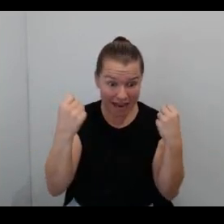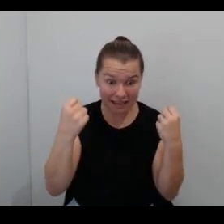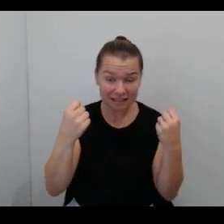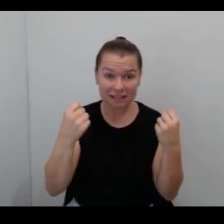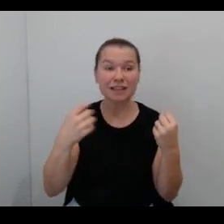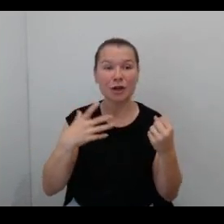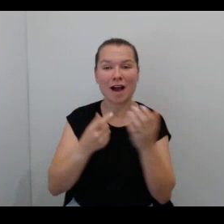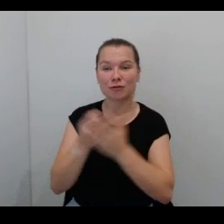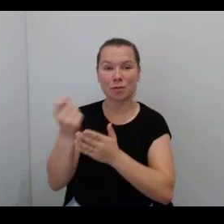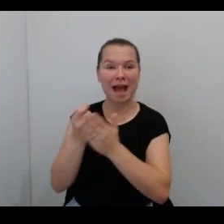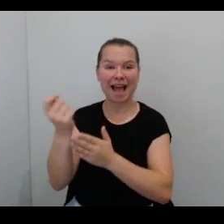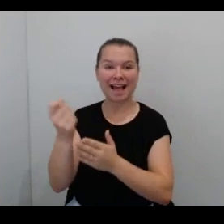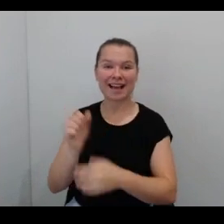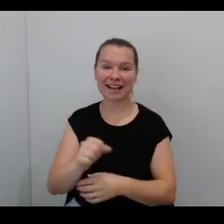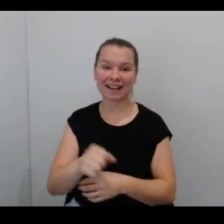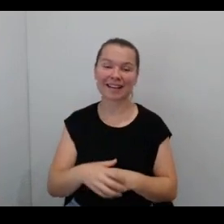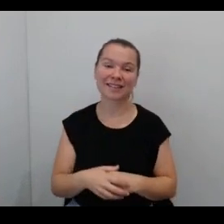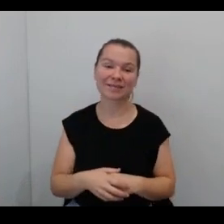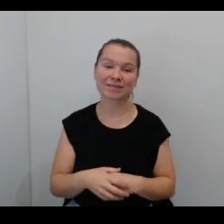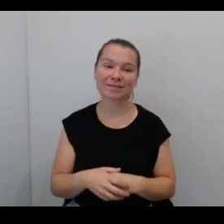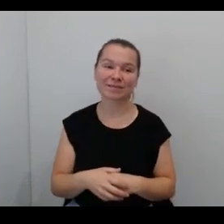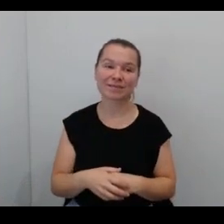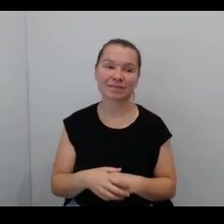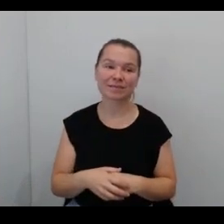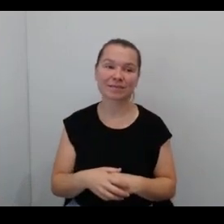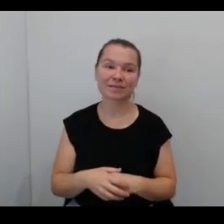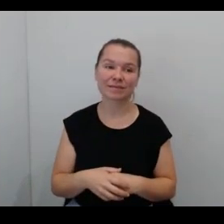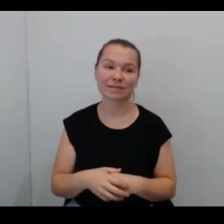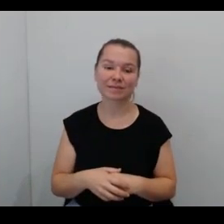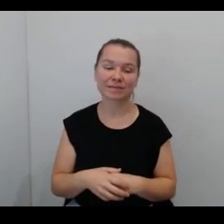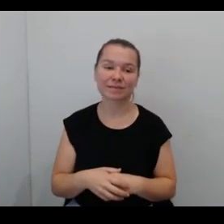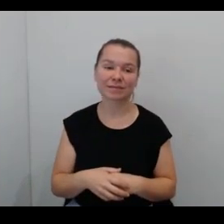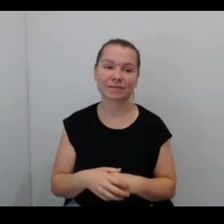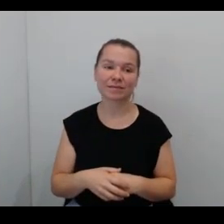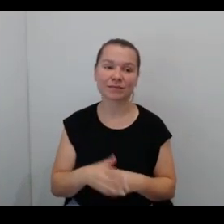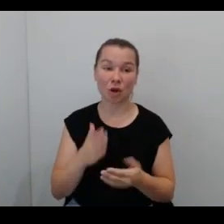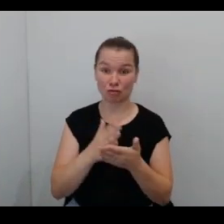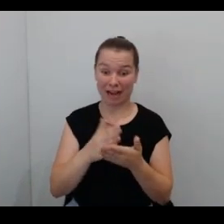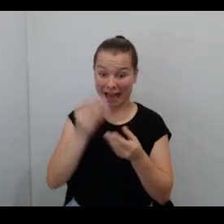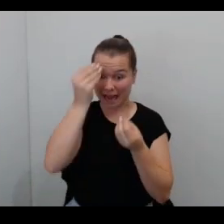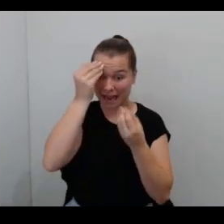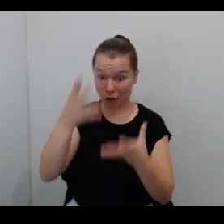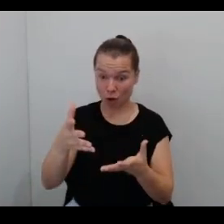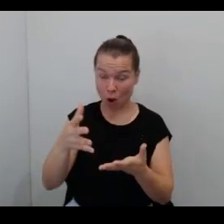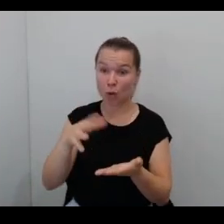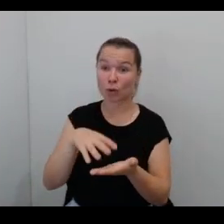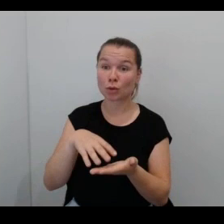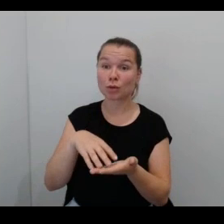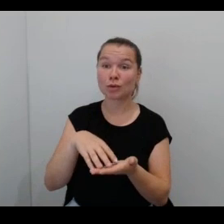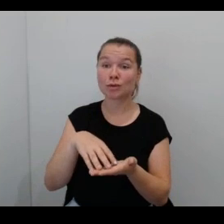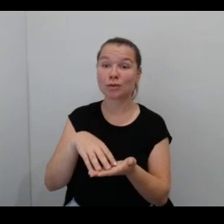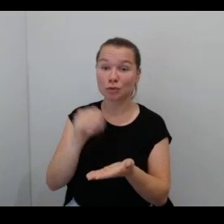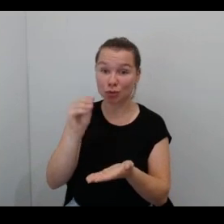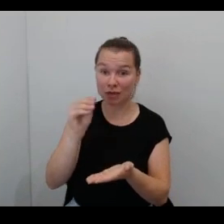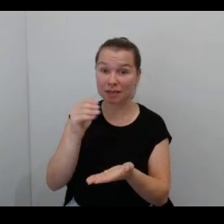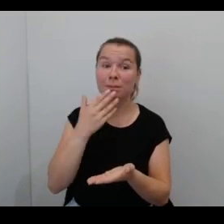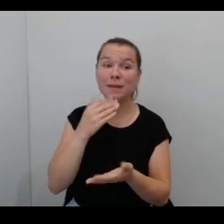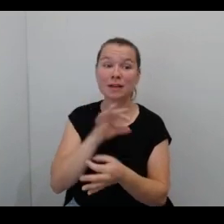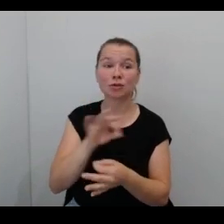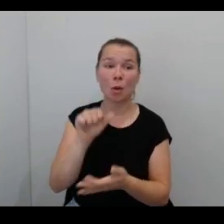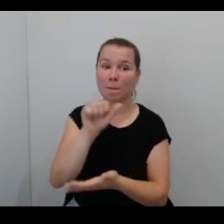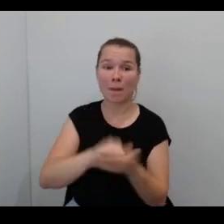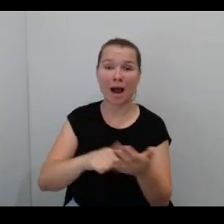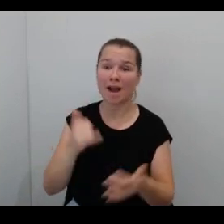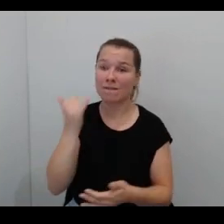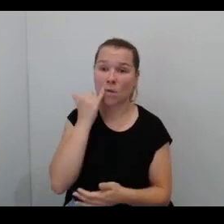My number 2 tip for students is don't buy a phone and give it to your mate because once